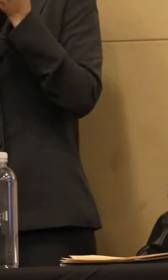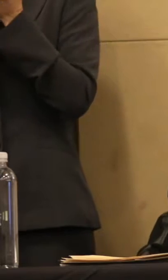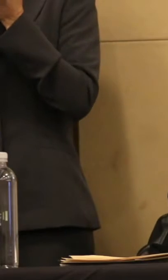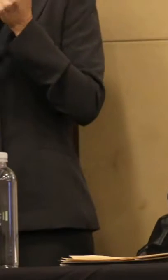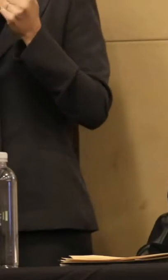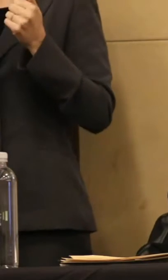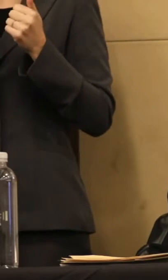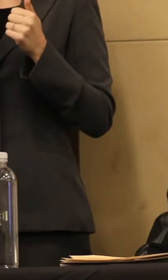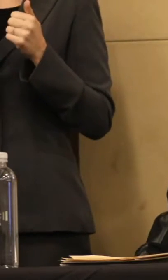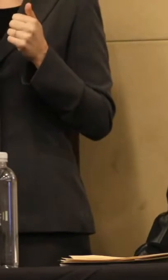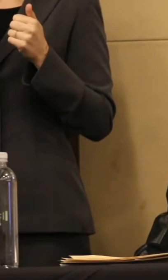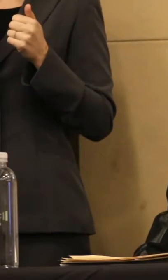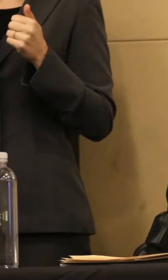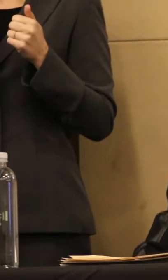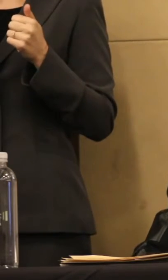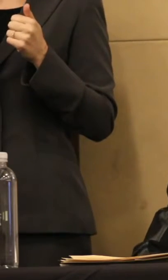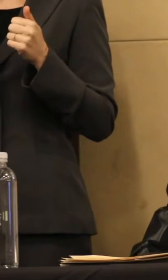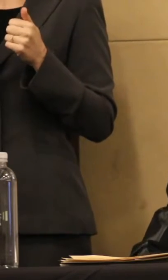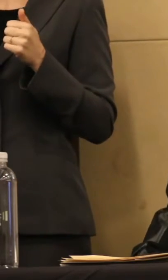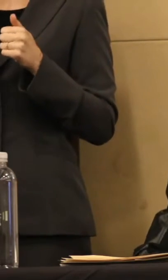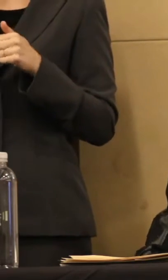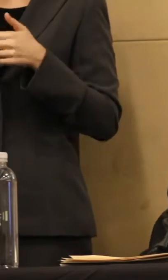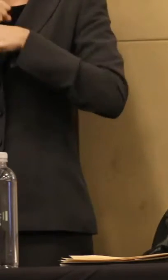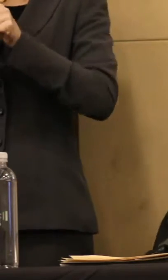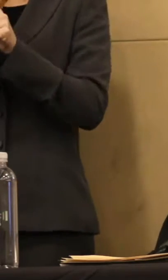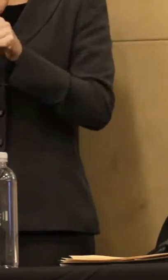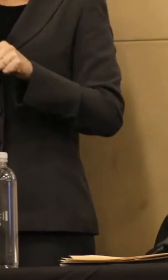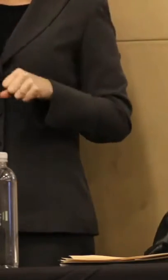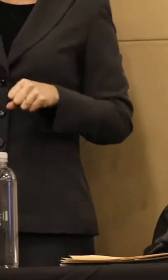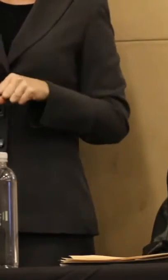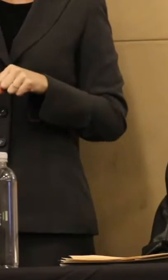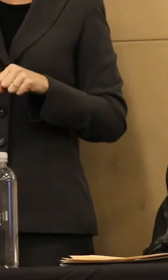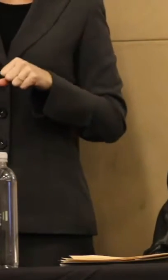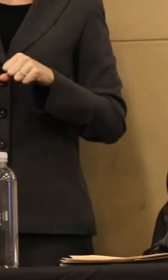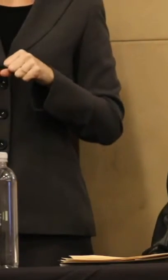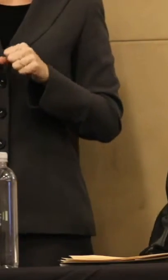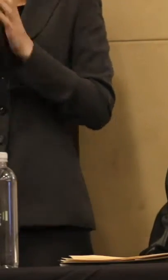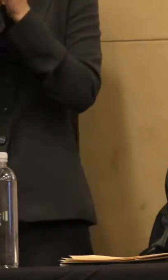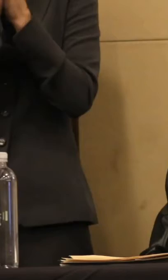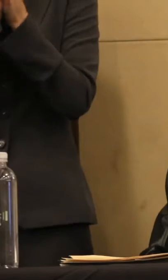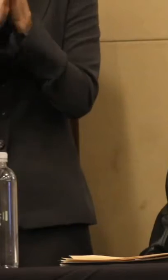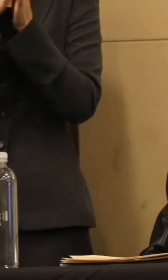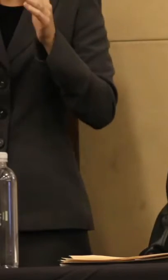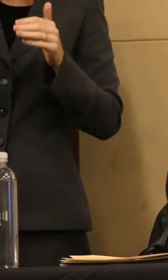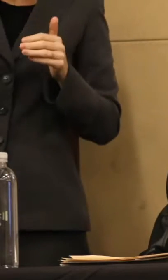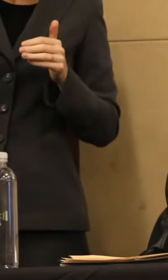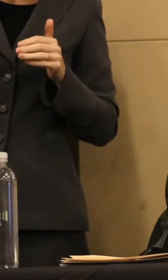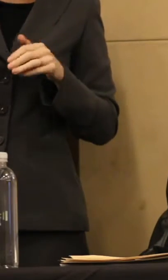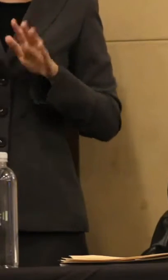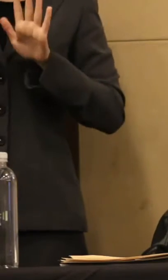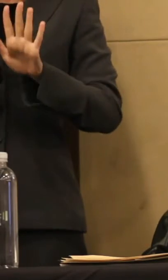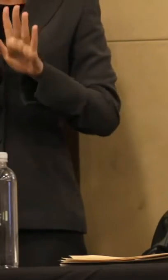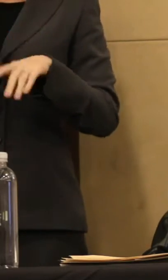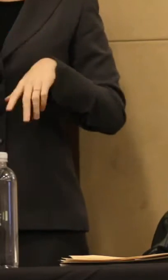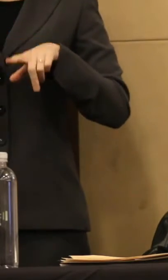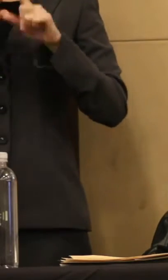Making sure kids have ambitious dreams but when you're talking about following your dreams